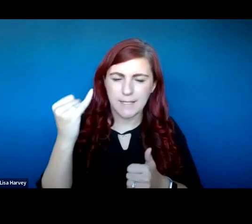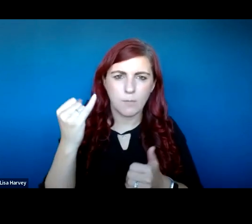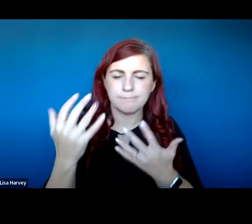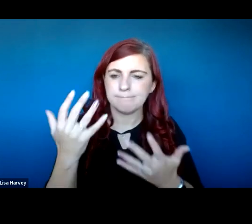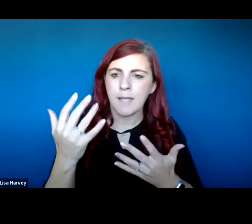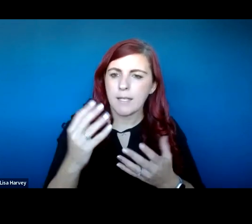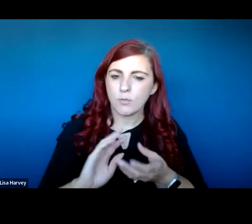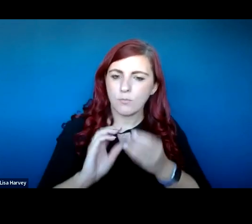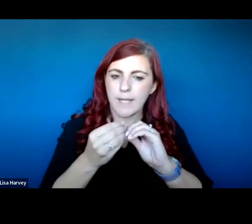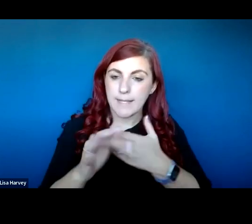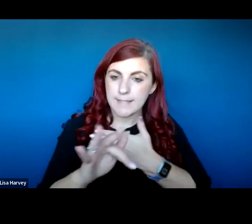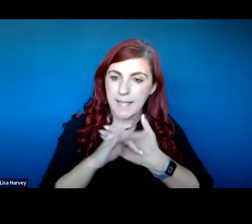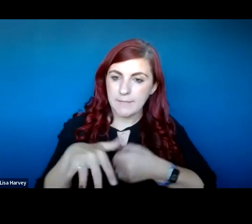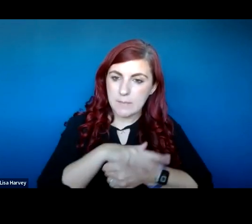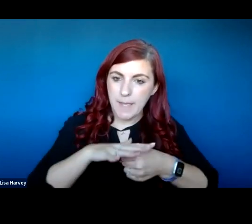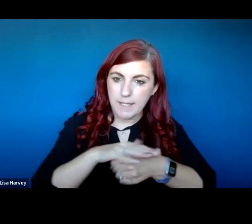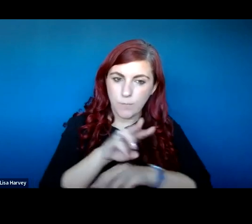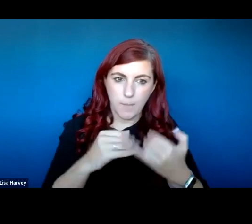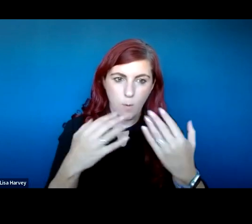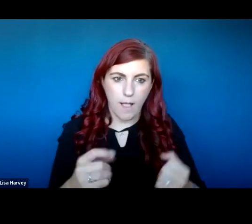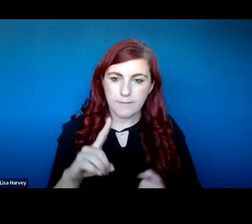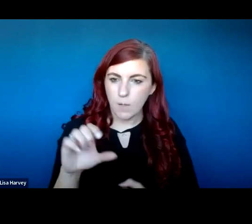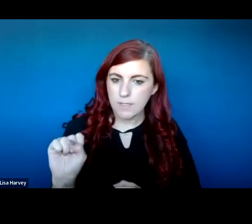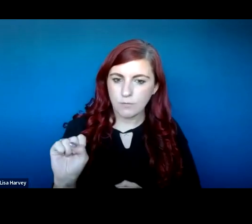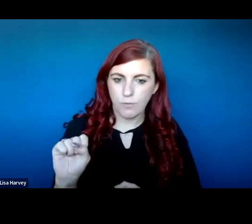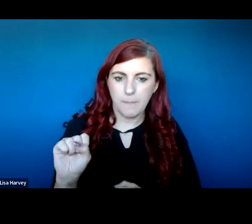Down Syndrome to gain a job or employability.